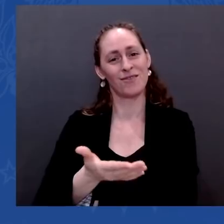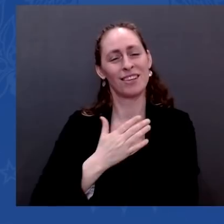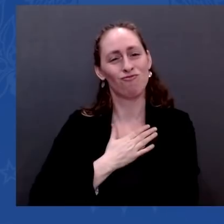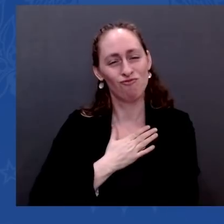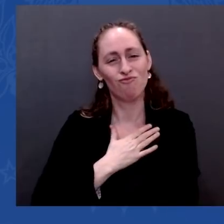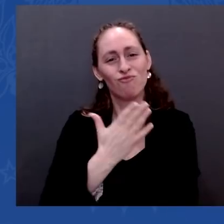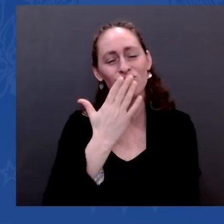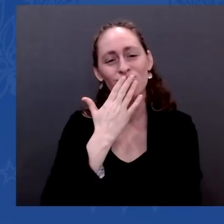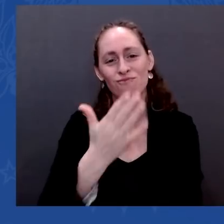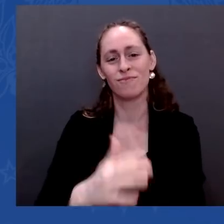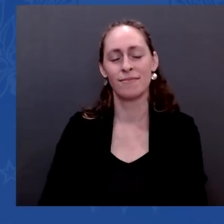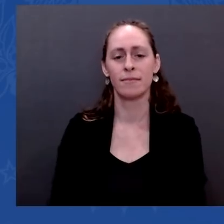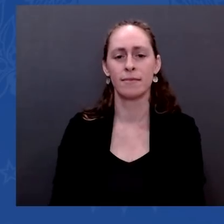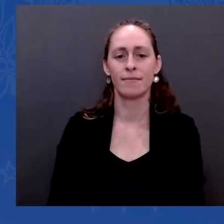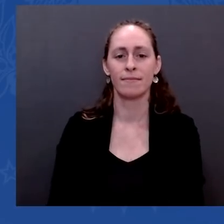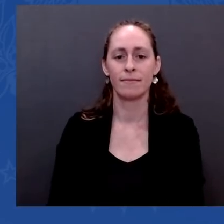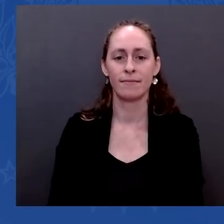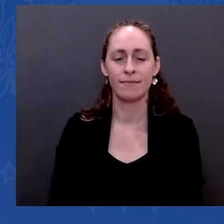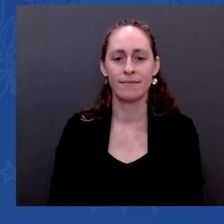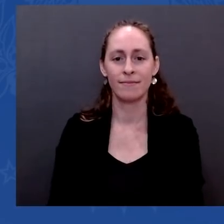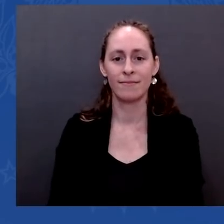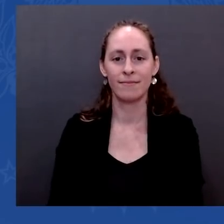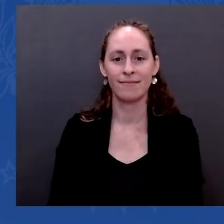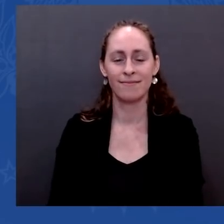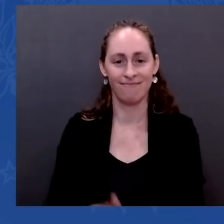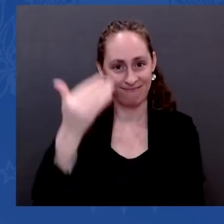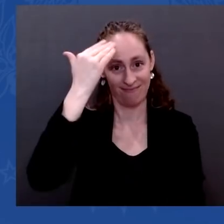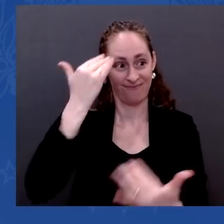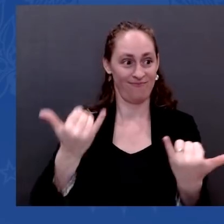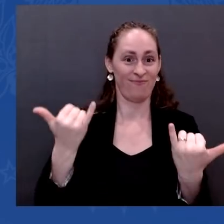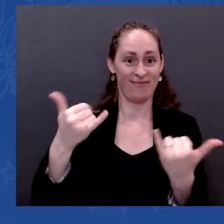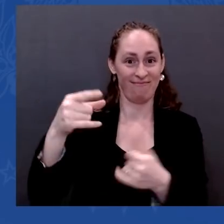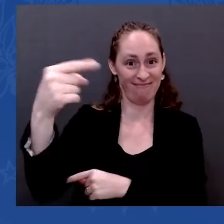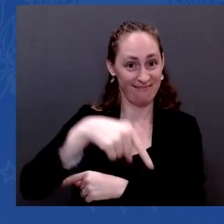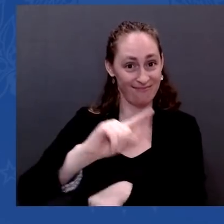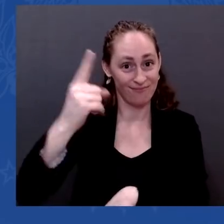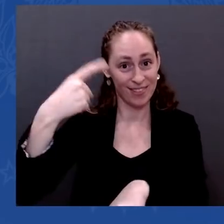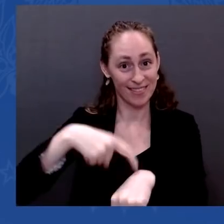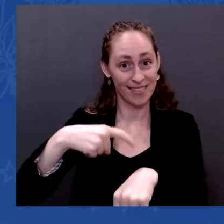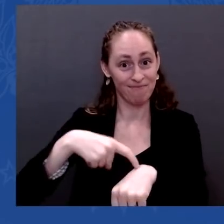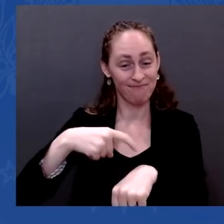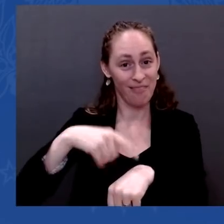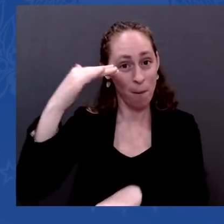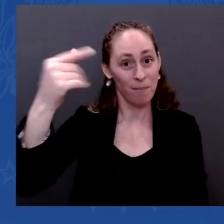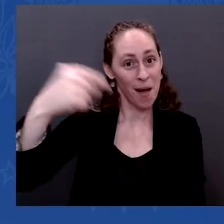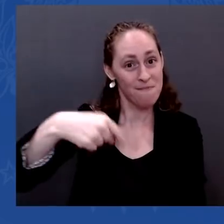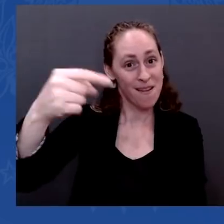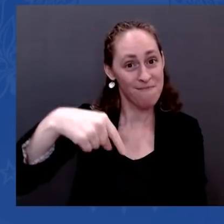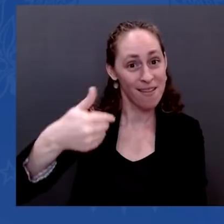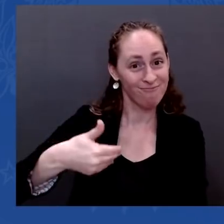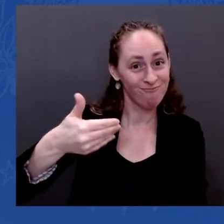we can spend together, beginning this meeting and throughout the rest of the year and the rest of our terms.